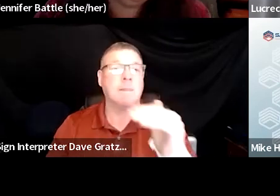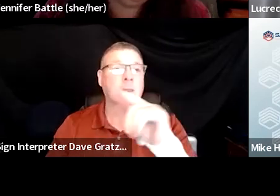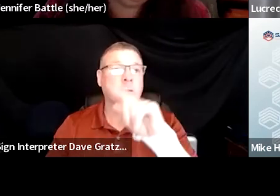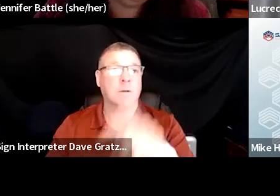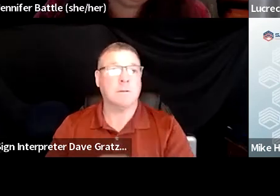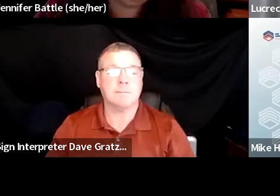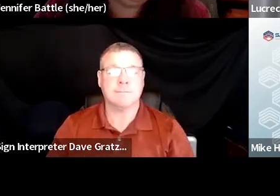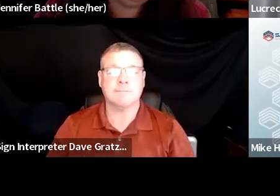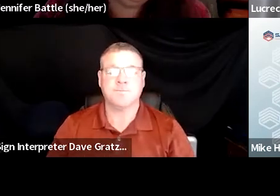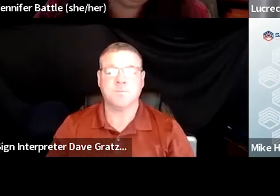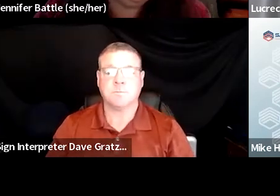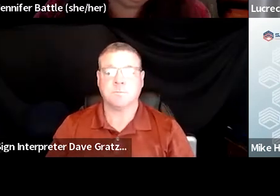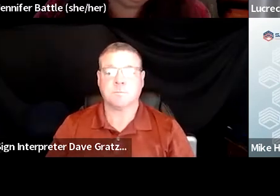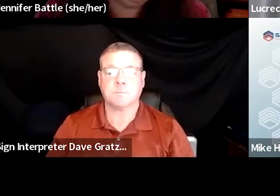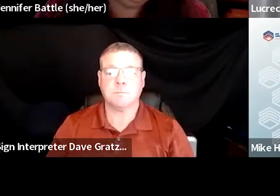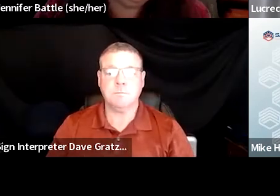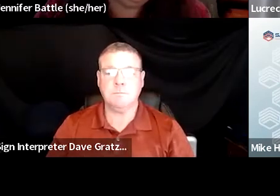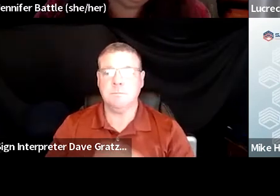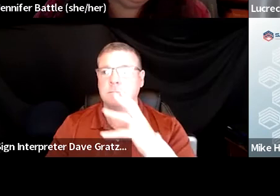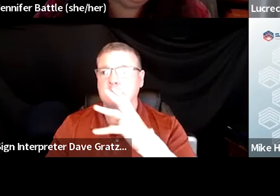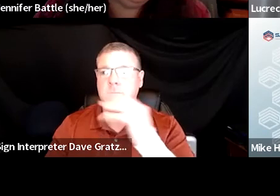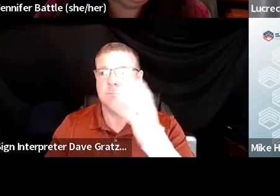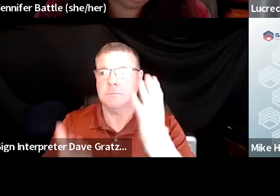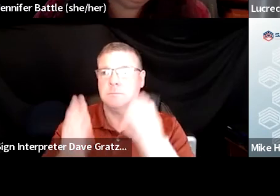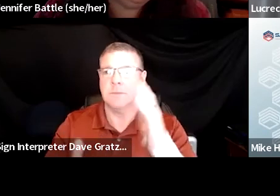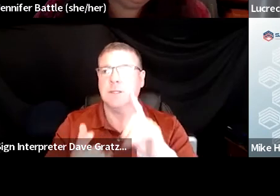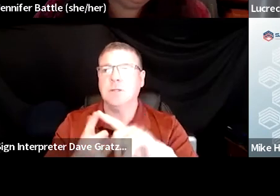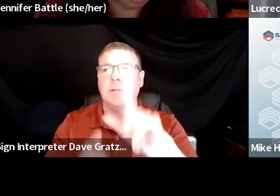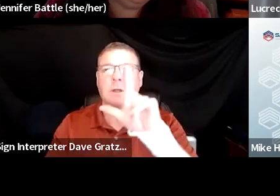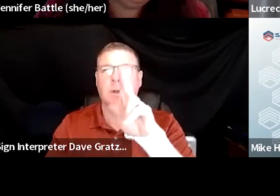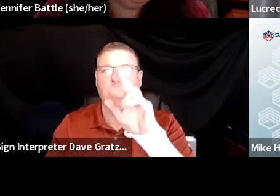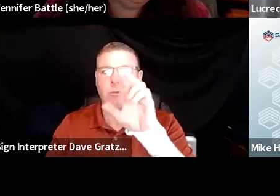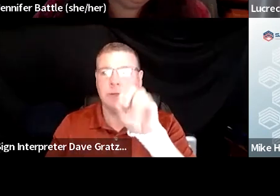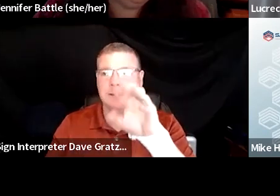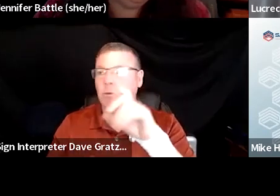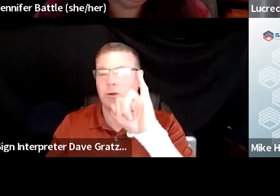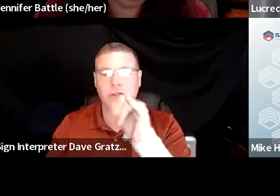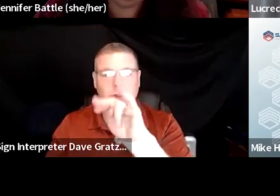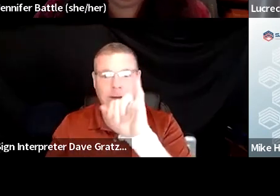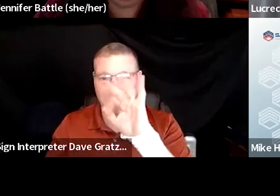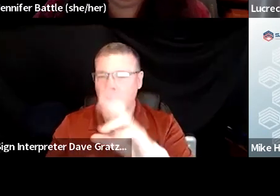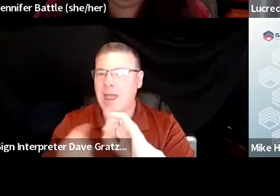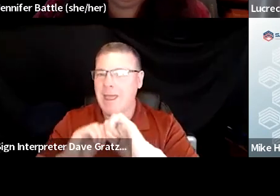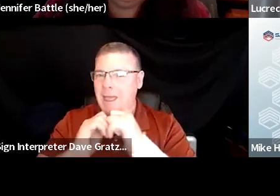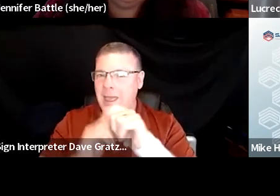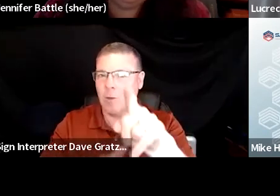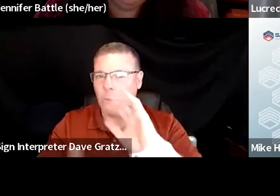How are, and this is probably to Lucrece, or even Jennifer, how are you collaborating with state 211s?